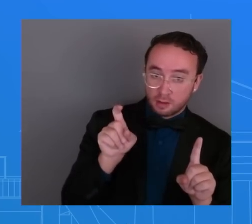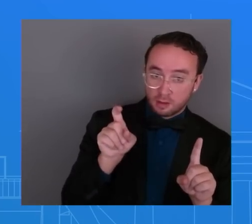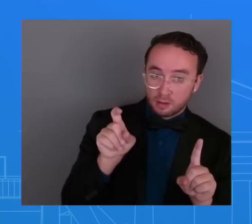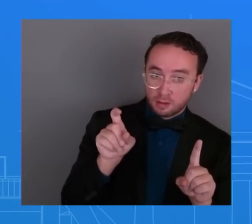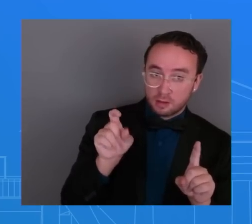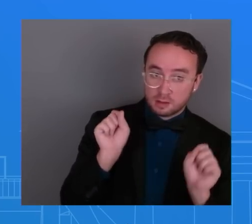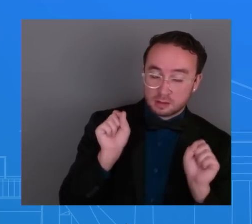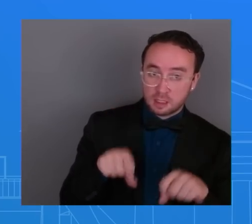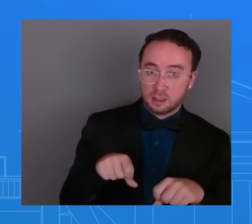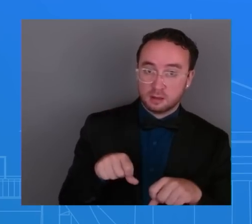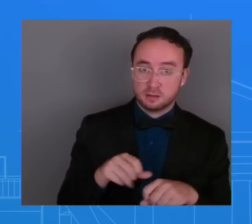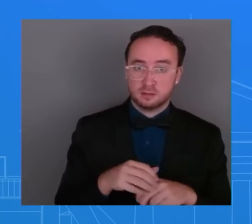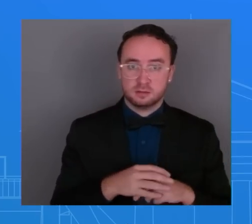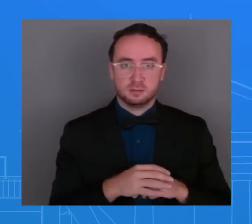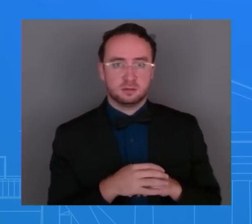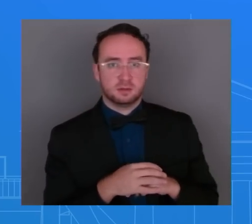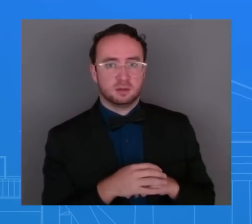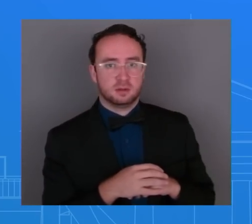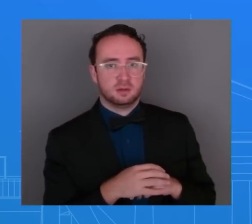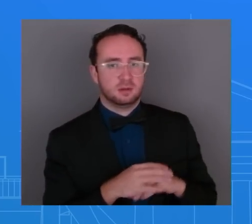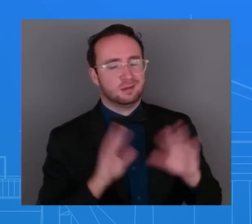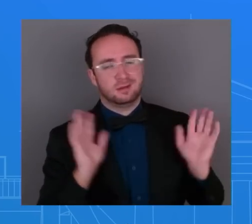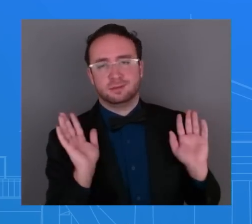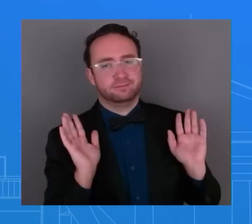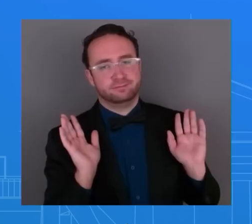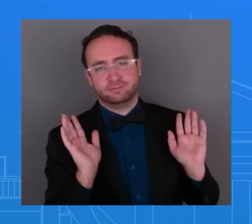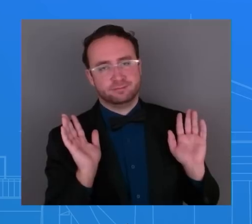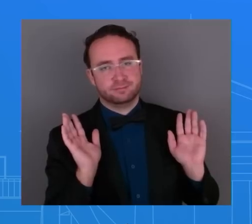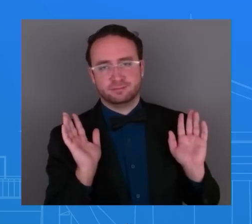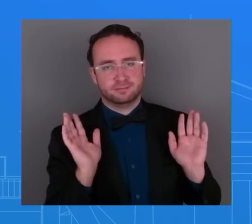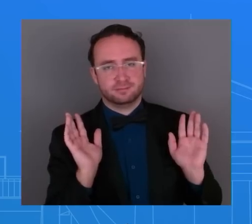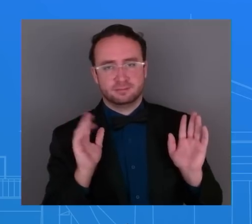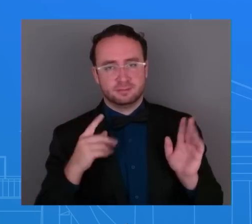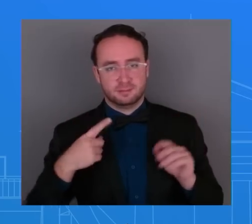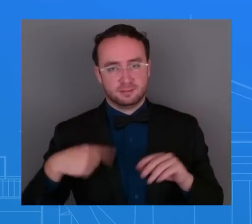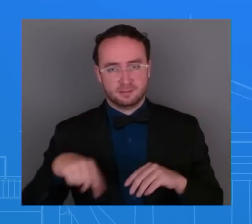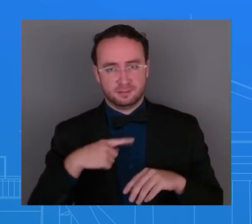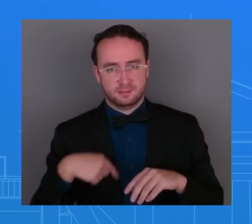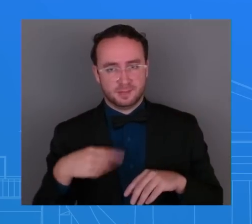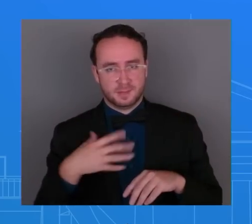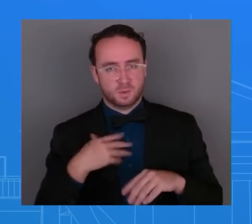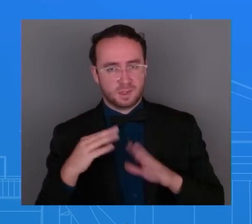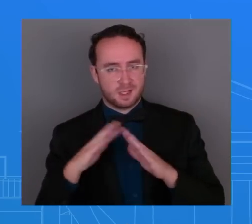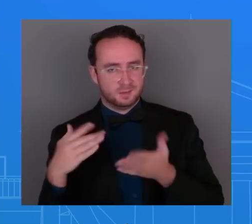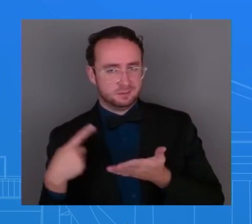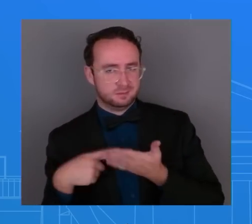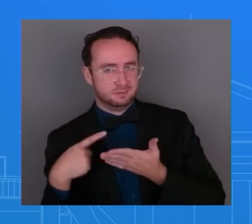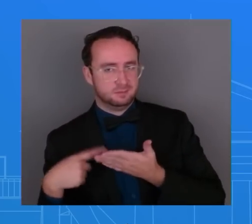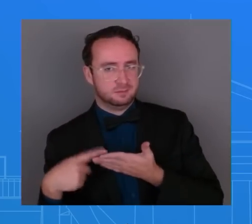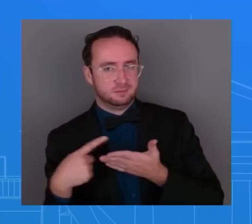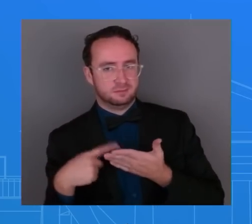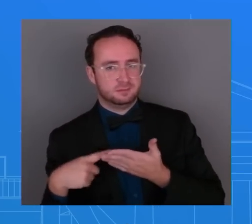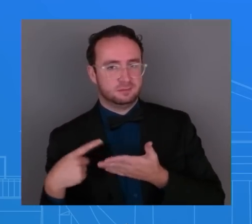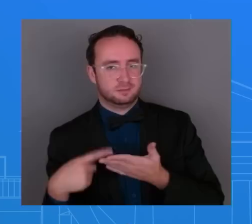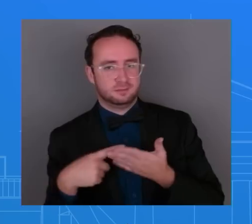You heard from NSC, so I will leave it to them to speak -- to speak to that and what my colleague said -- John Kirby said.